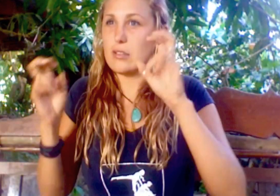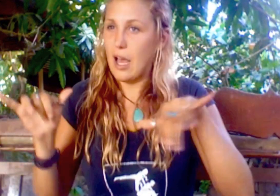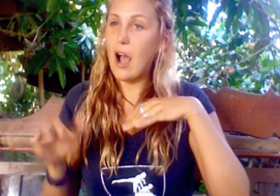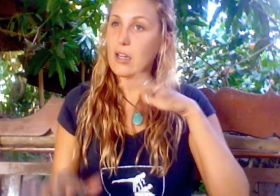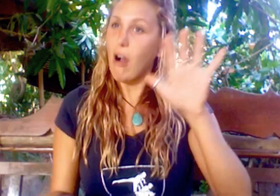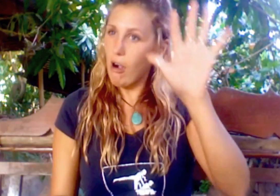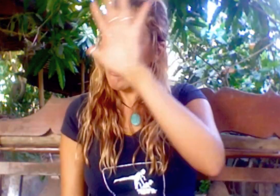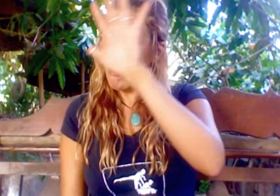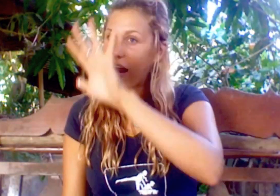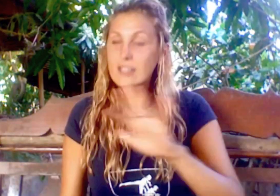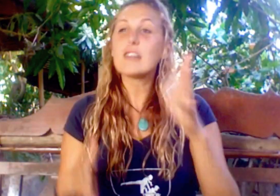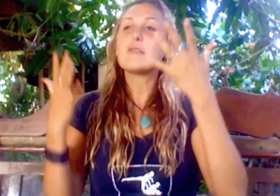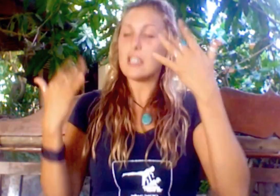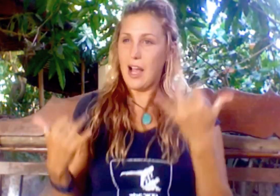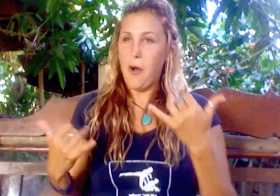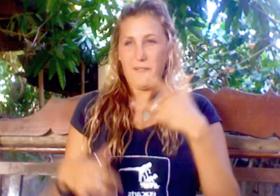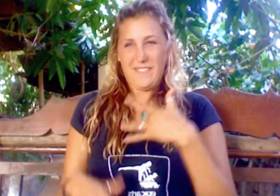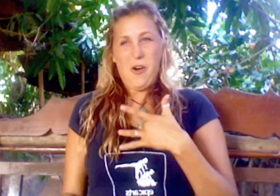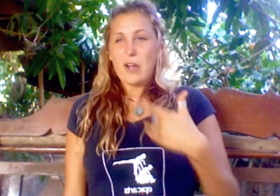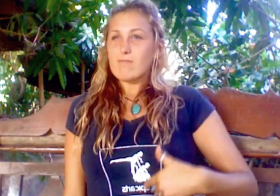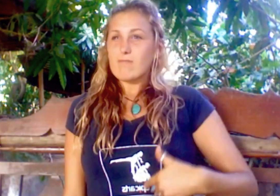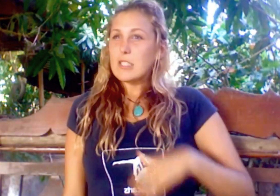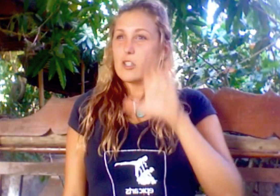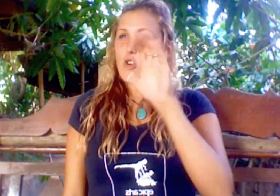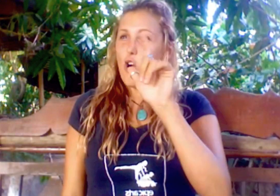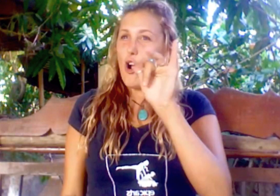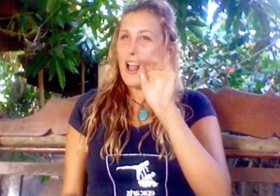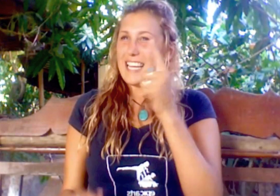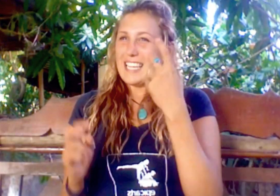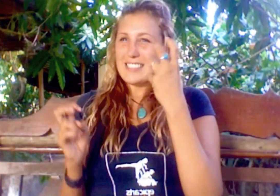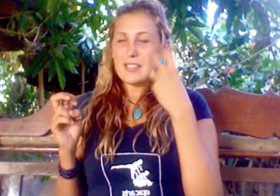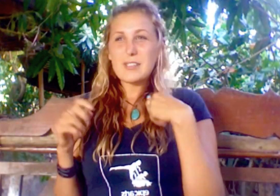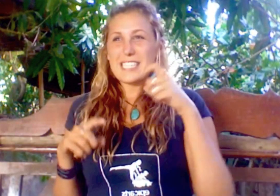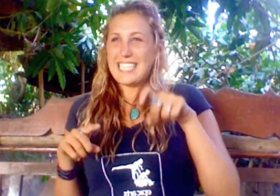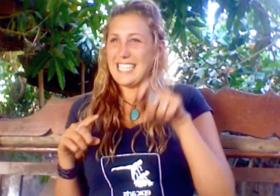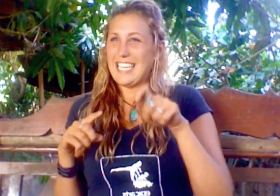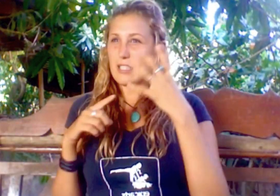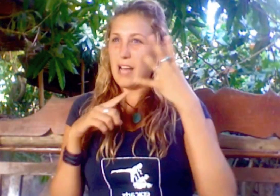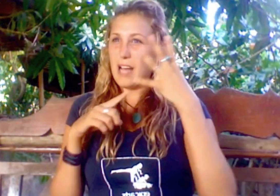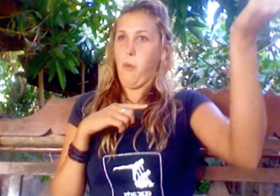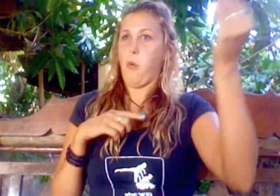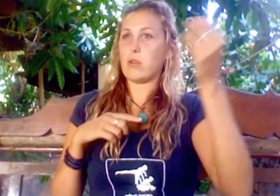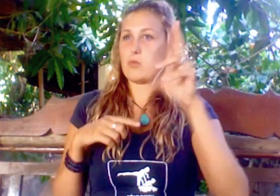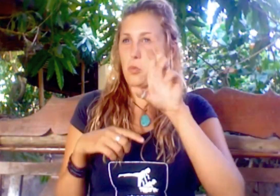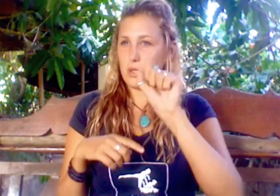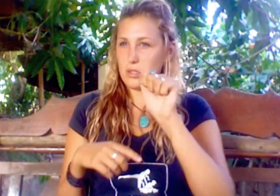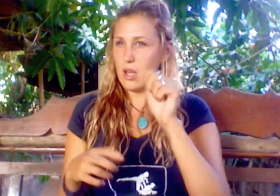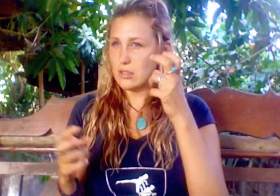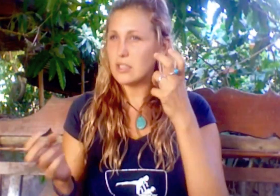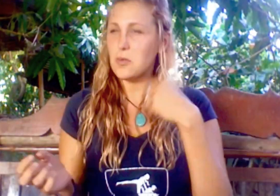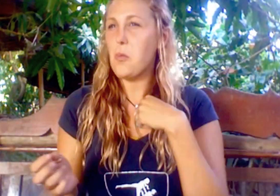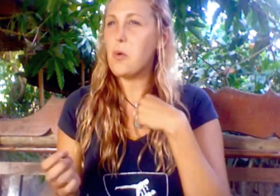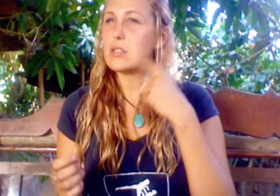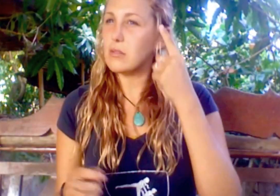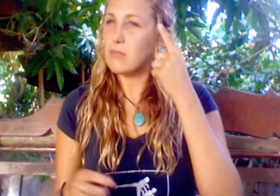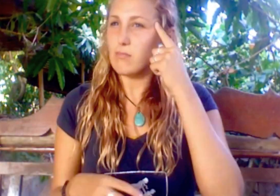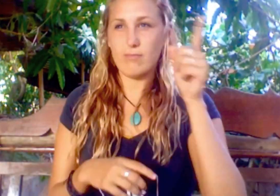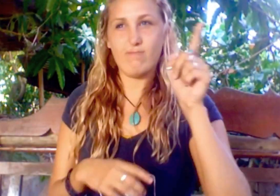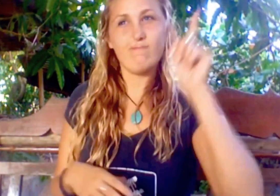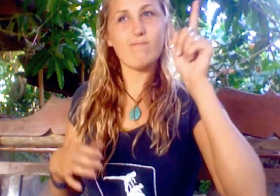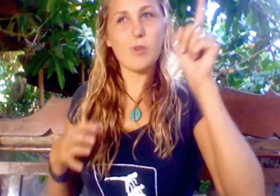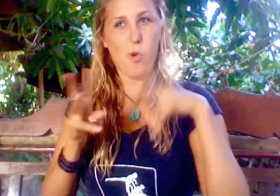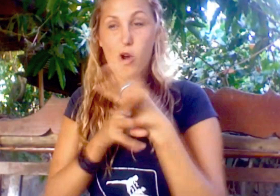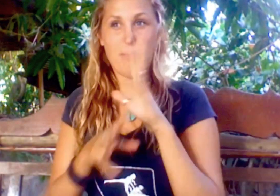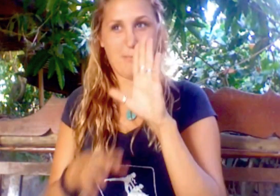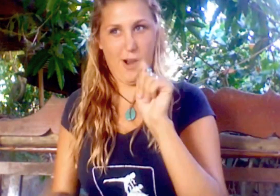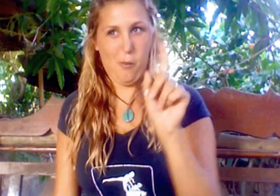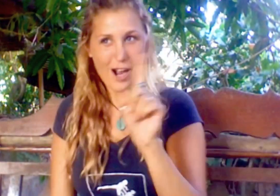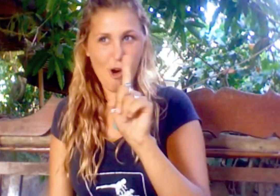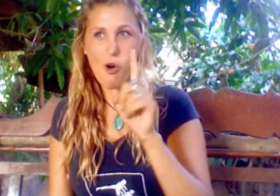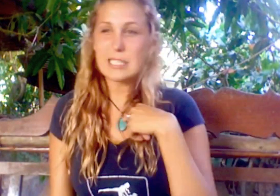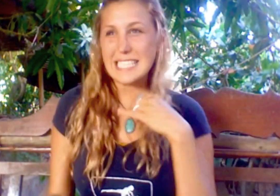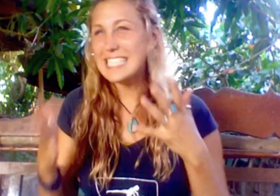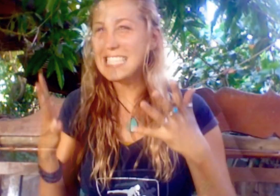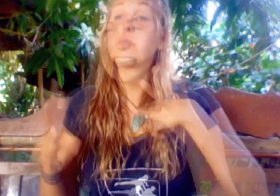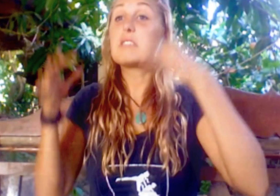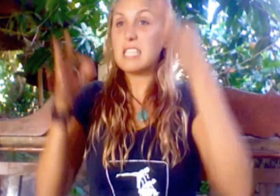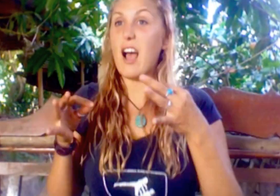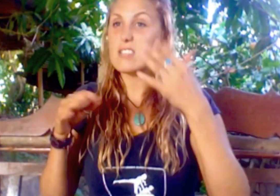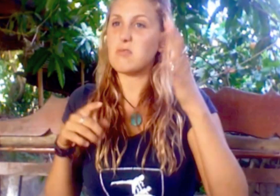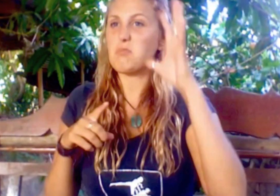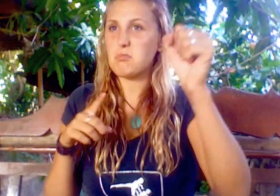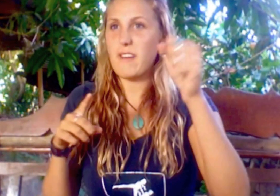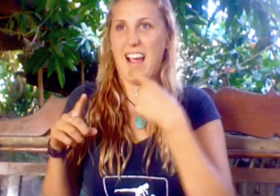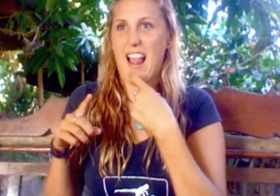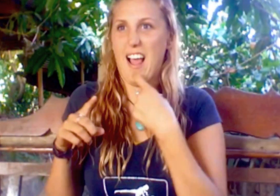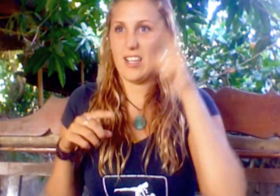There was a calling that I should get out of USA. But I was not sure on where. After a while, I took off to Finland for WFD,